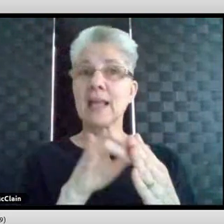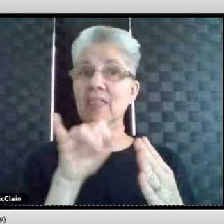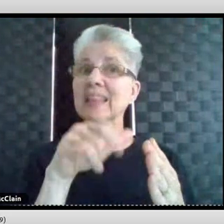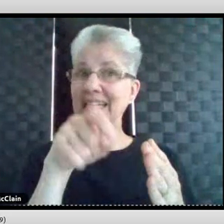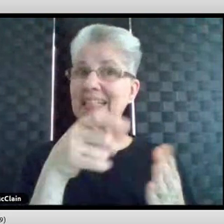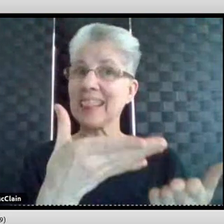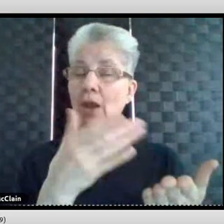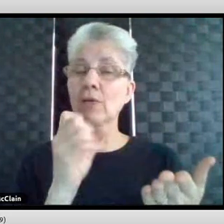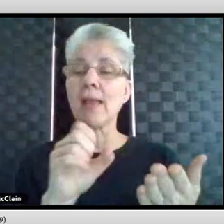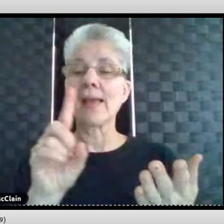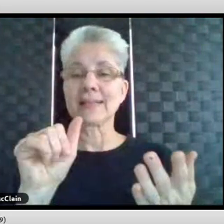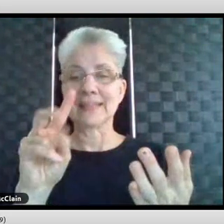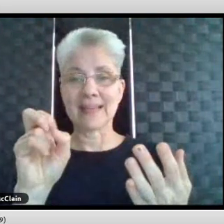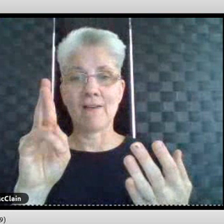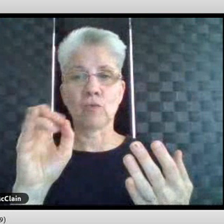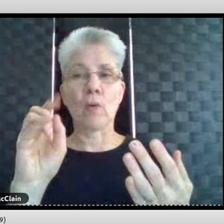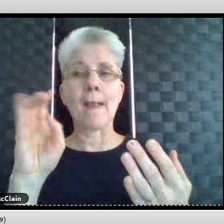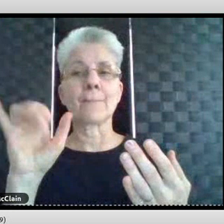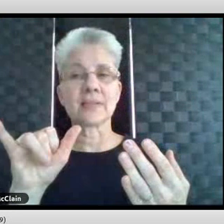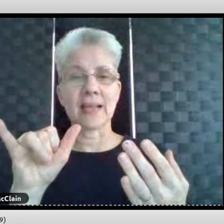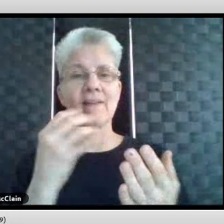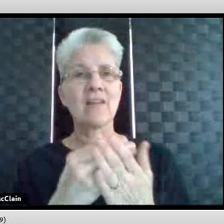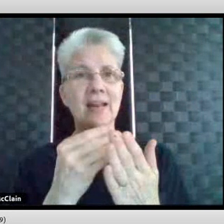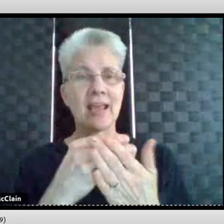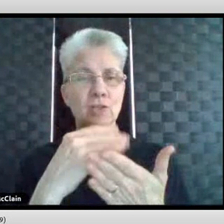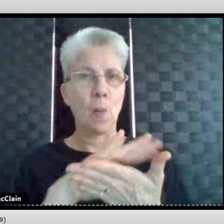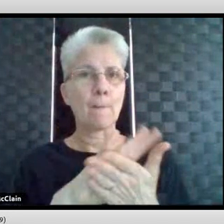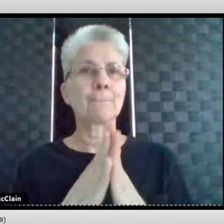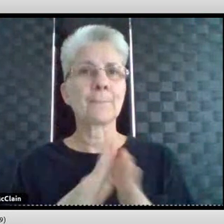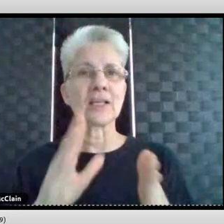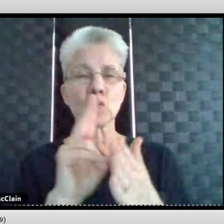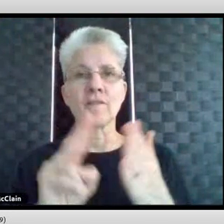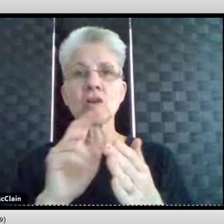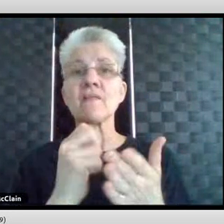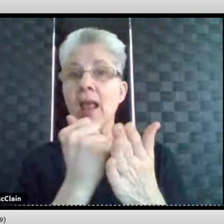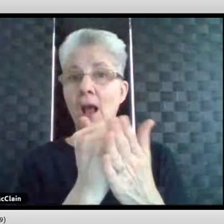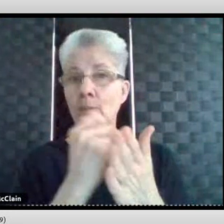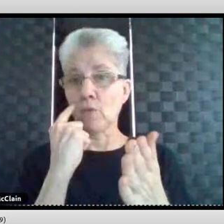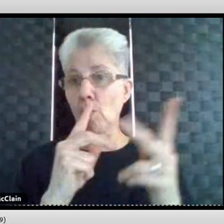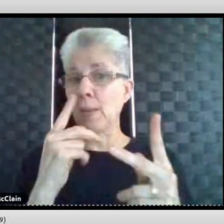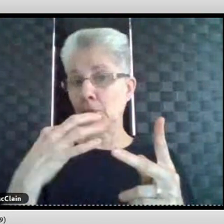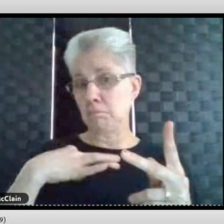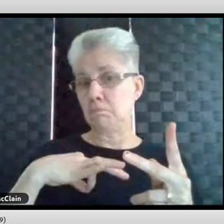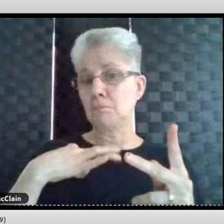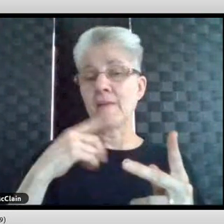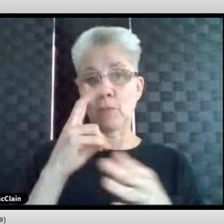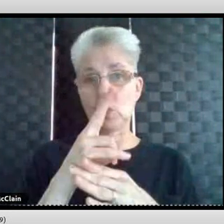Yes, Dave Ramsey, Financial Peace University -- very helpful to people, isn't it, if they'll use it.